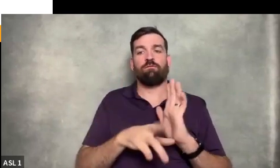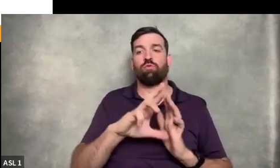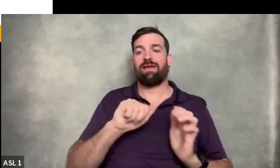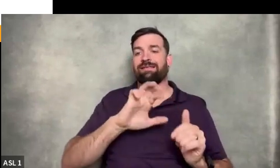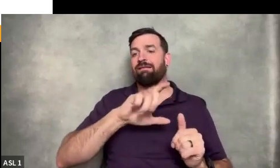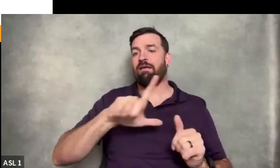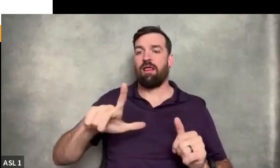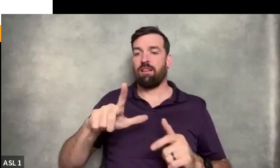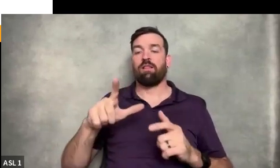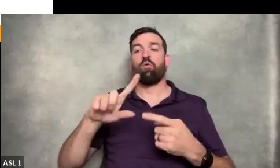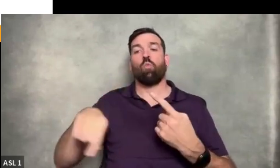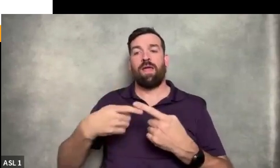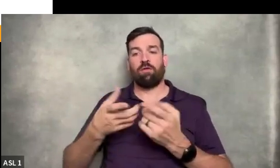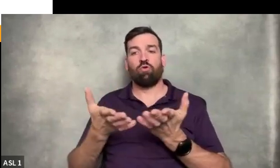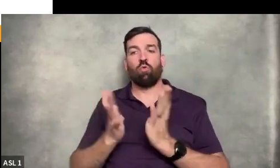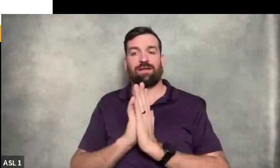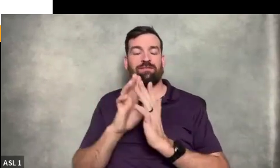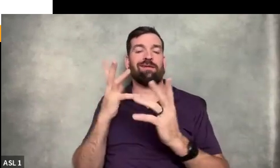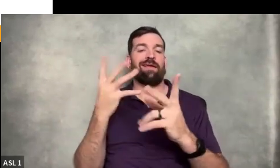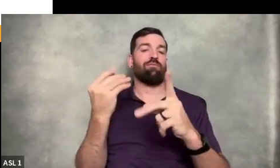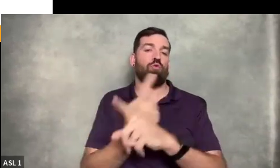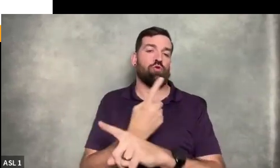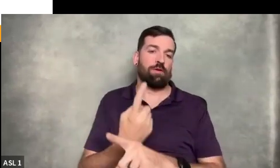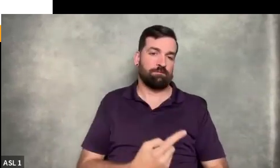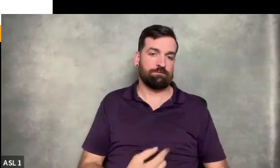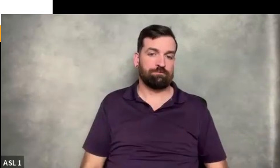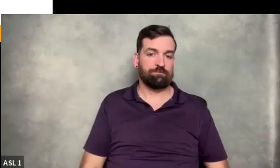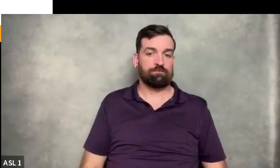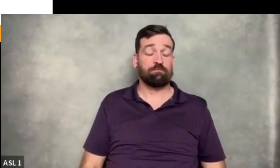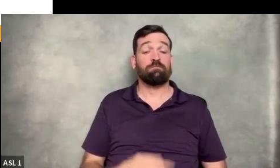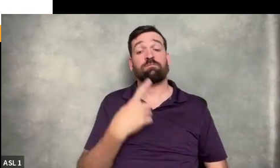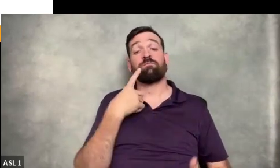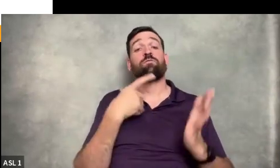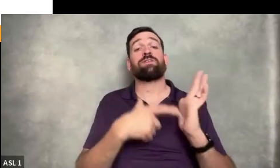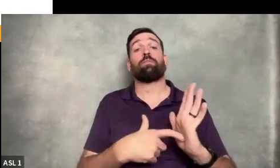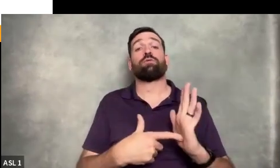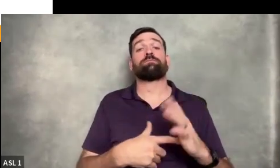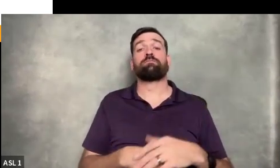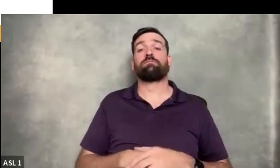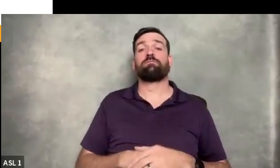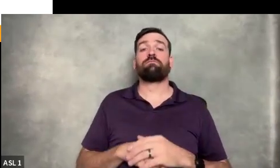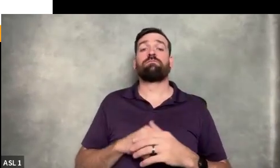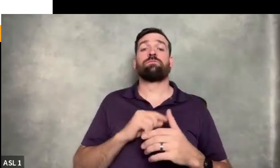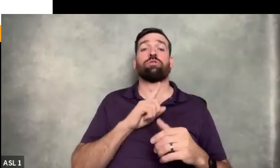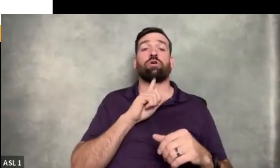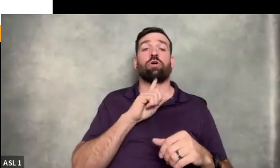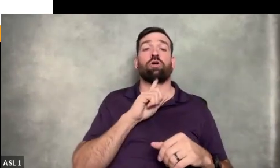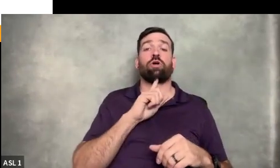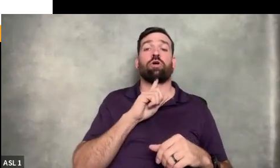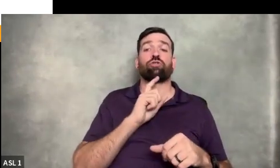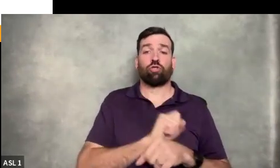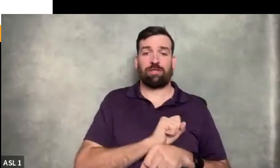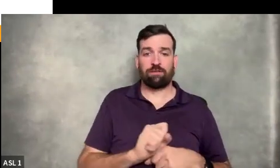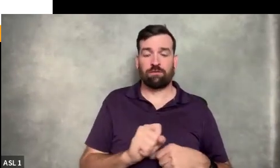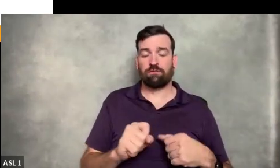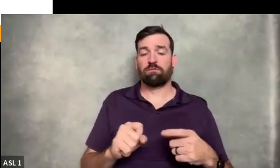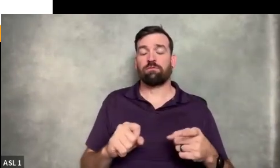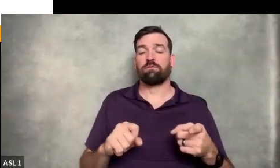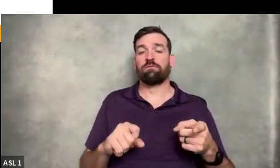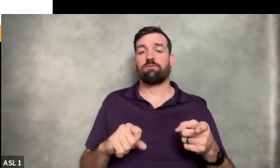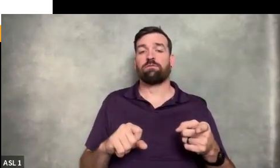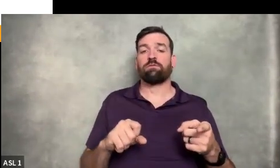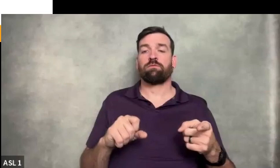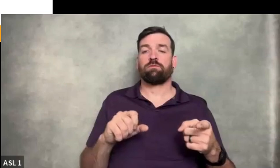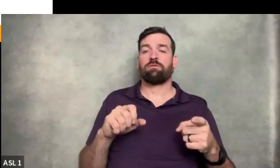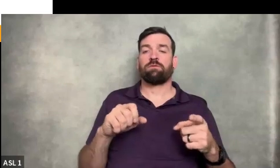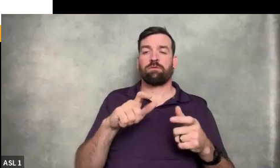as requested and appropriate. For example, there is an assurance that mechanisms must be in place